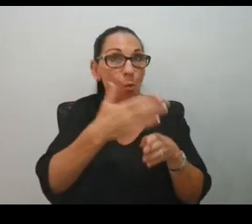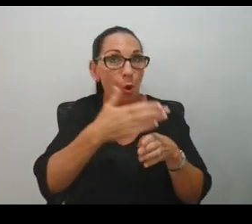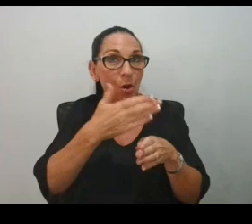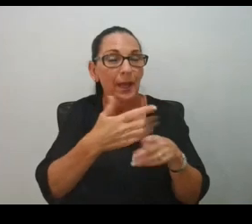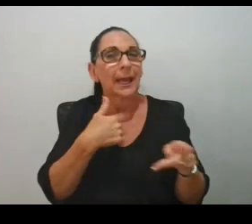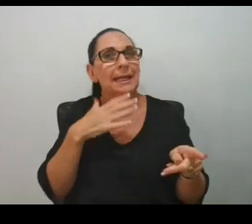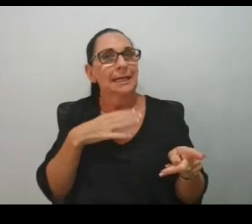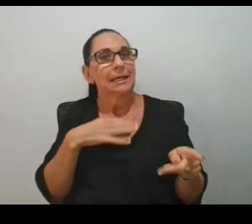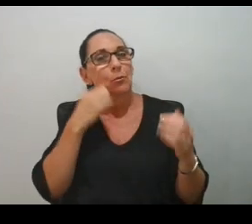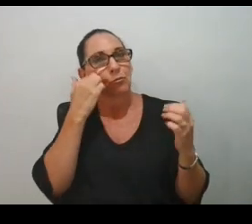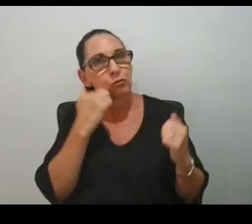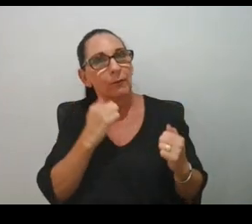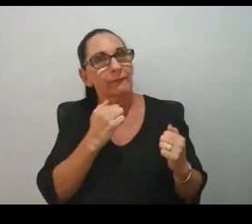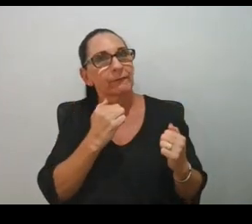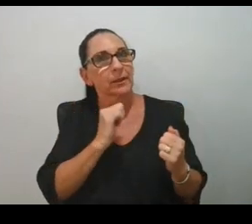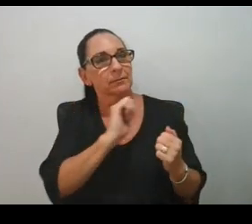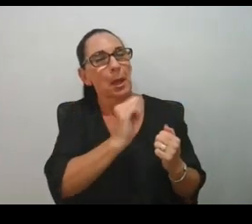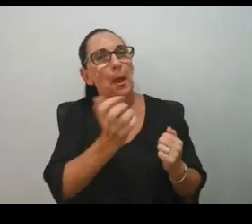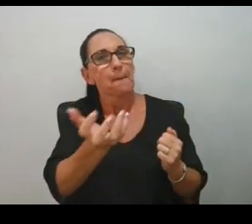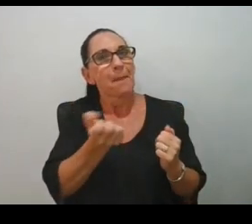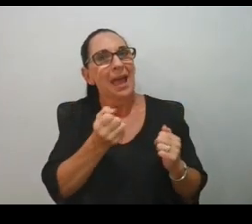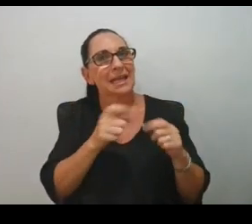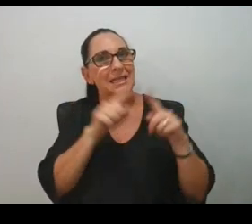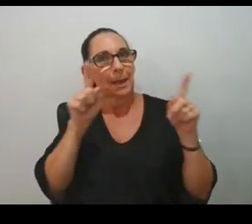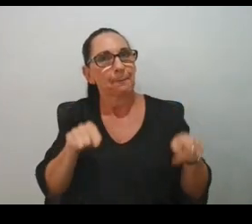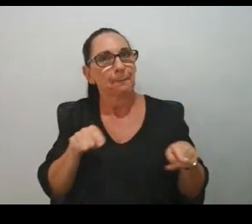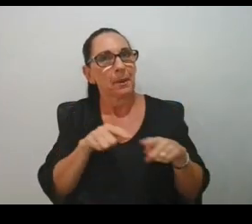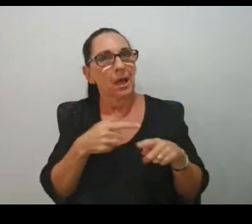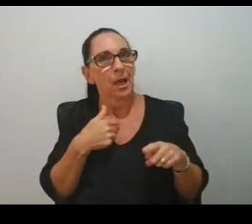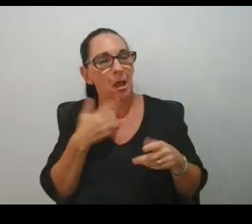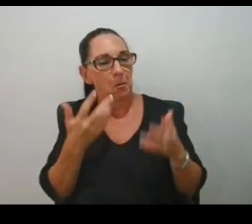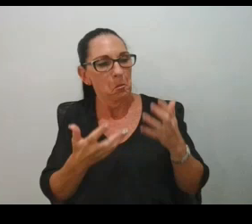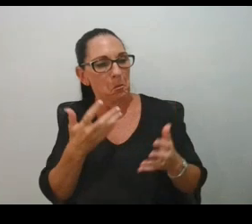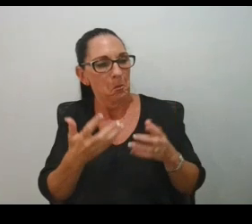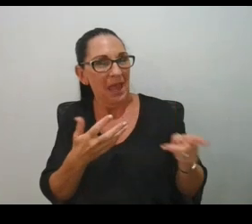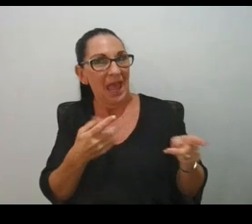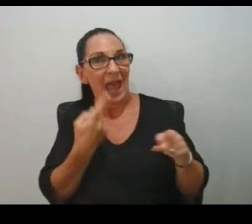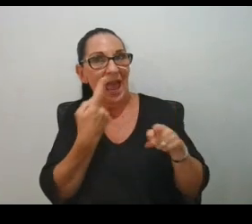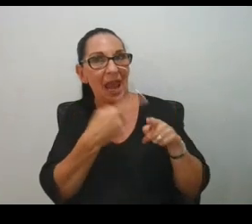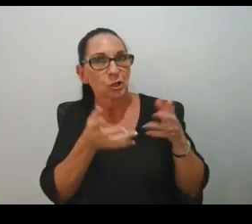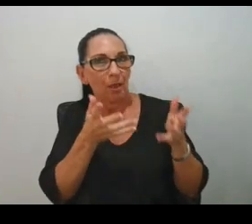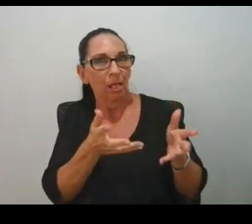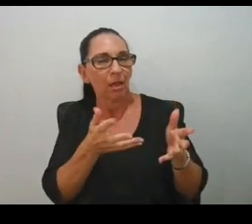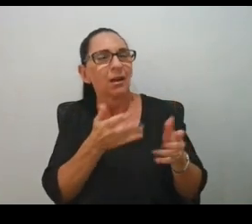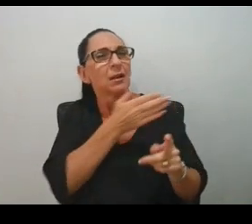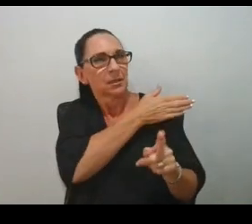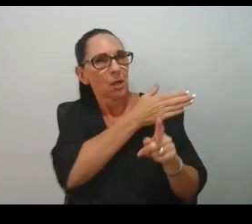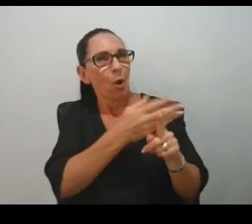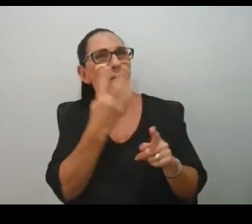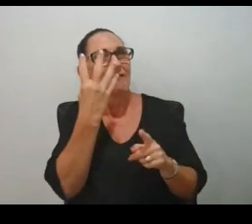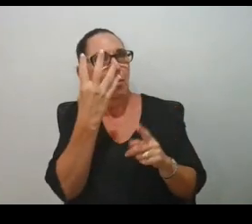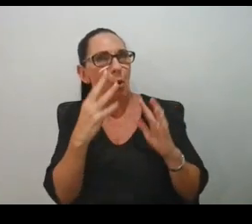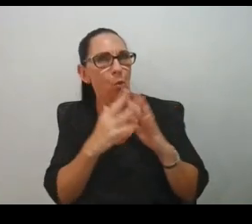whether they're financially eligible we normally will require four weeks of pay slips um if your